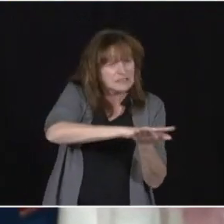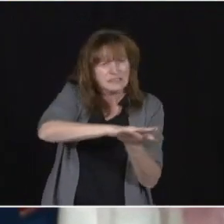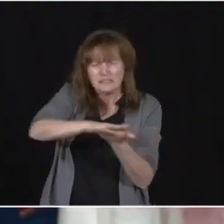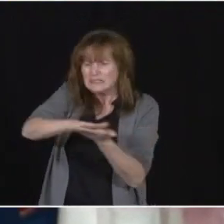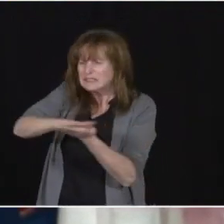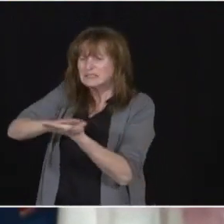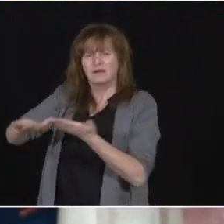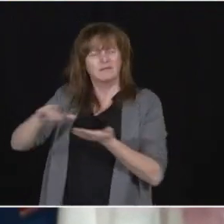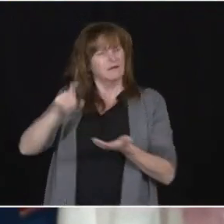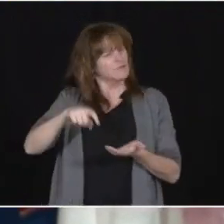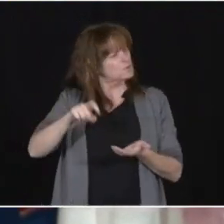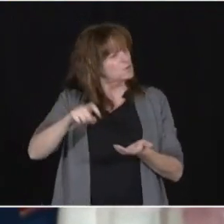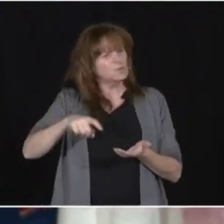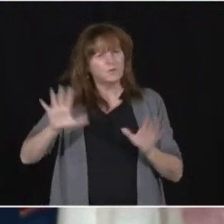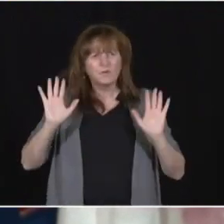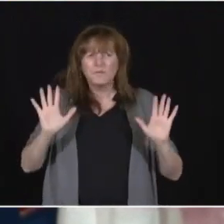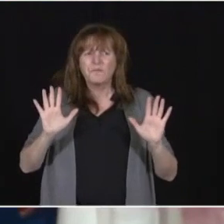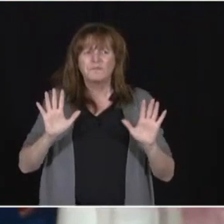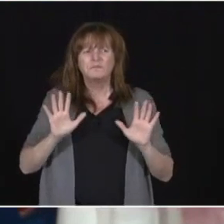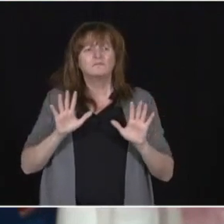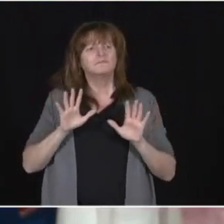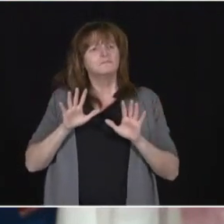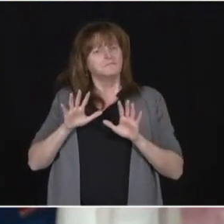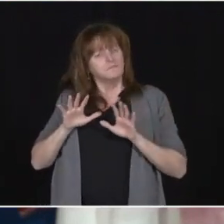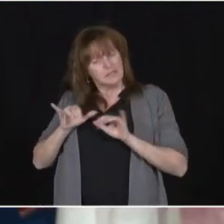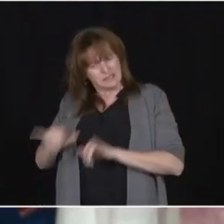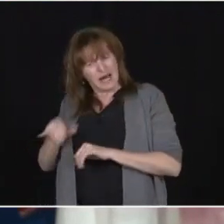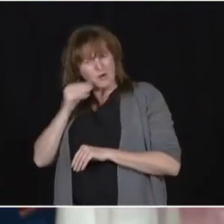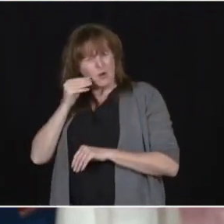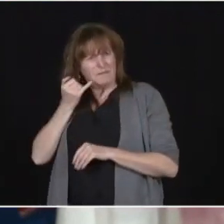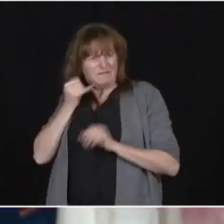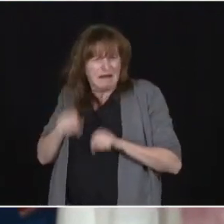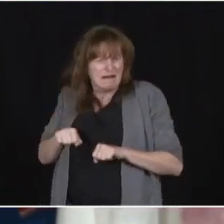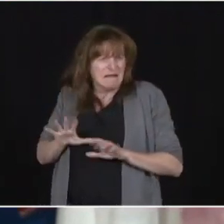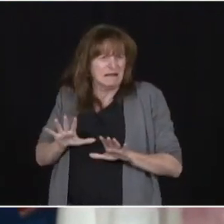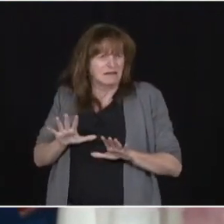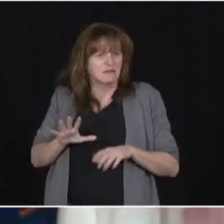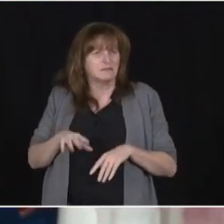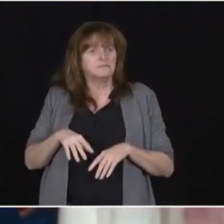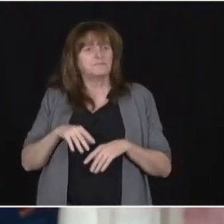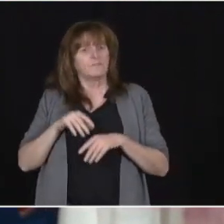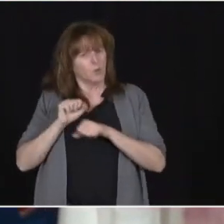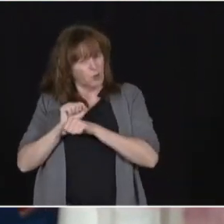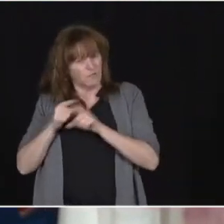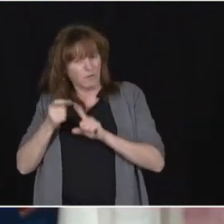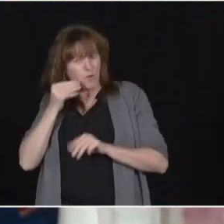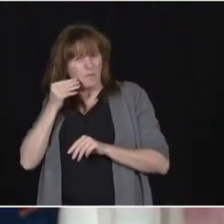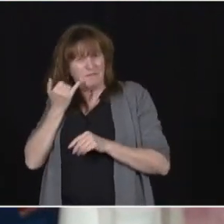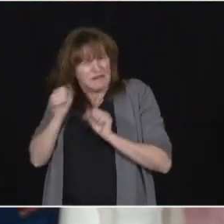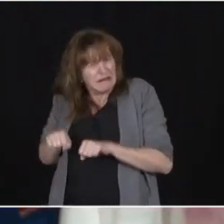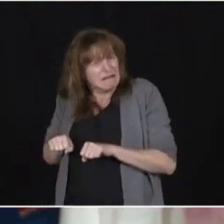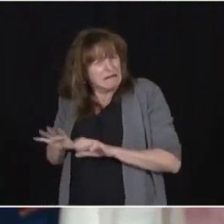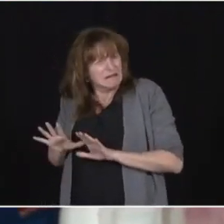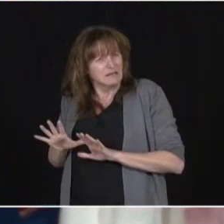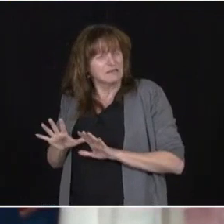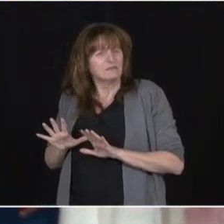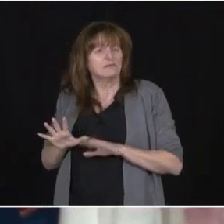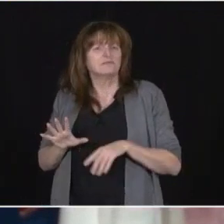and you can keep 2 m apart, we recommend that you wear a nonmedical mask or a face covering.